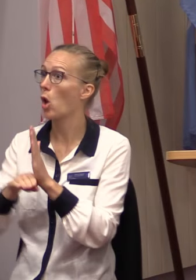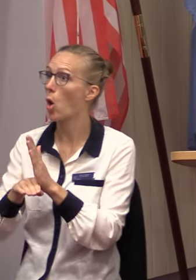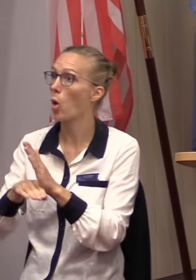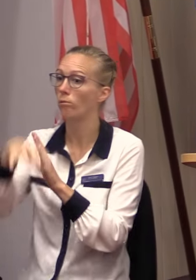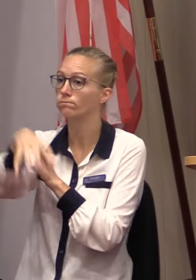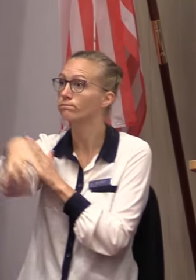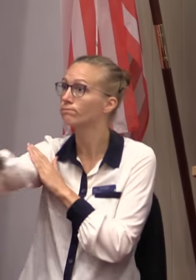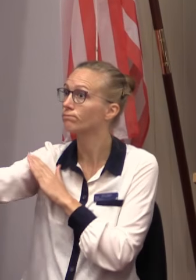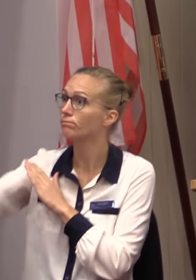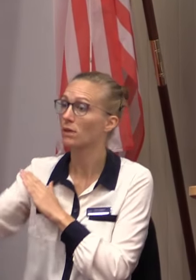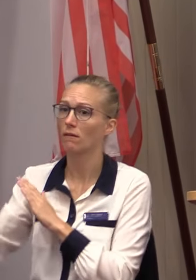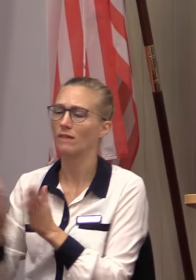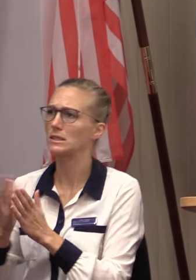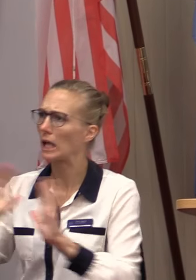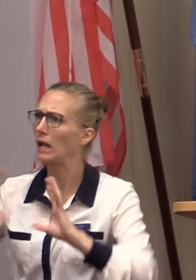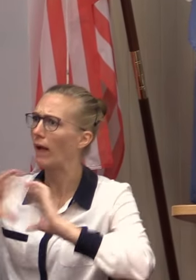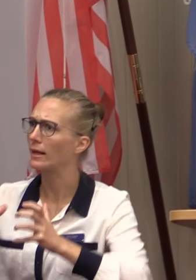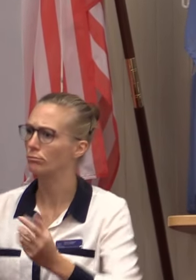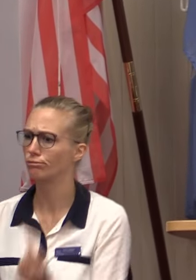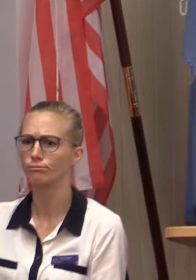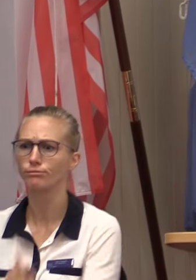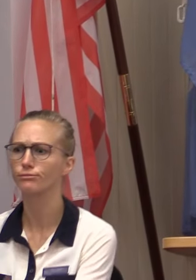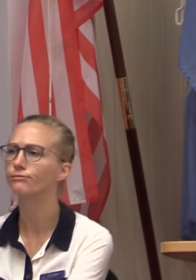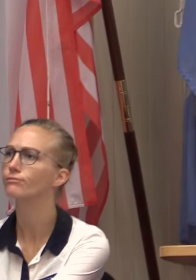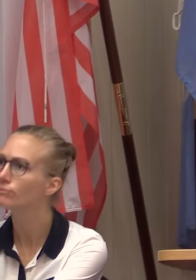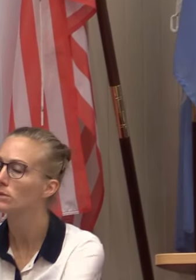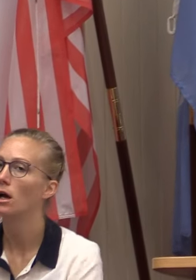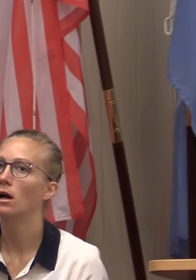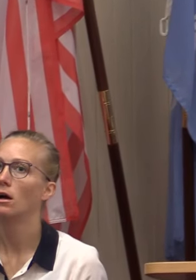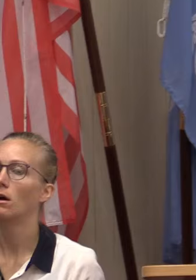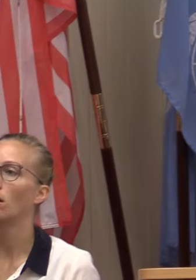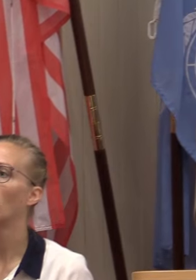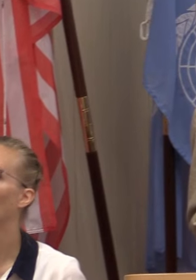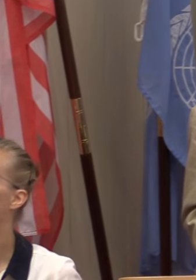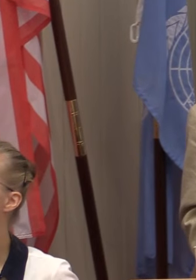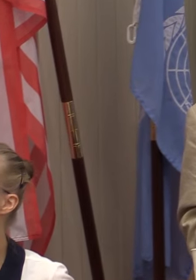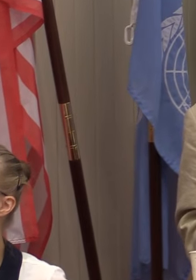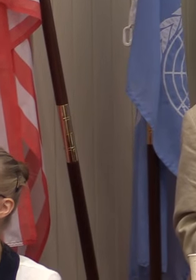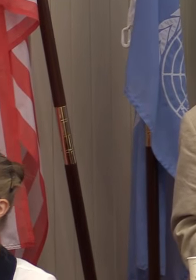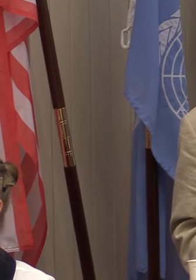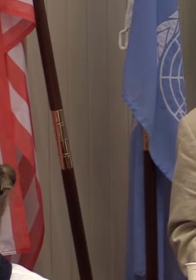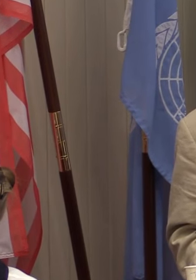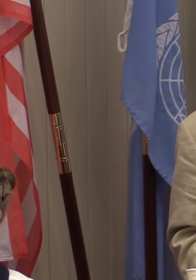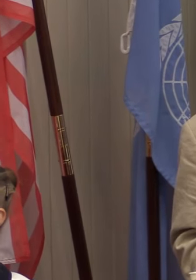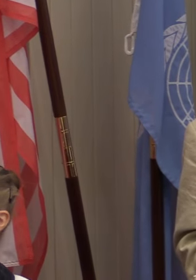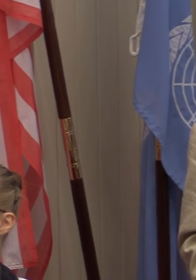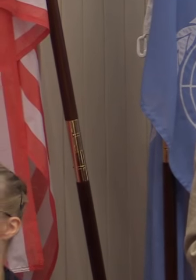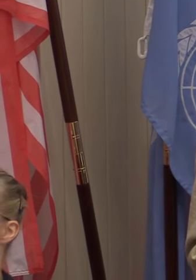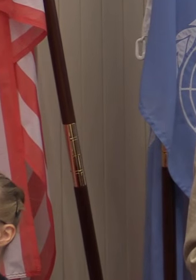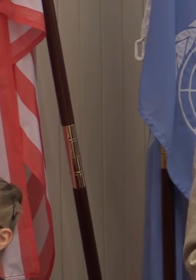at the moment, and of course to Human Rights Commissions and ombudsman and agencies like that.